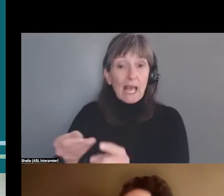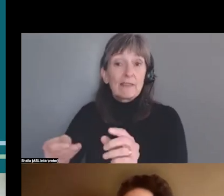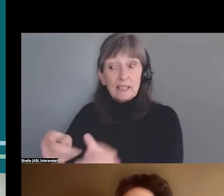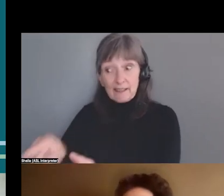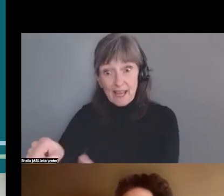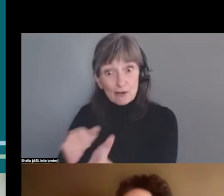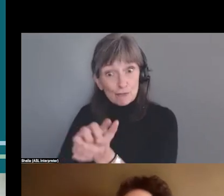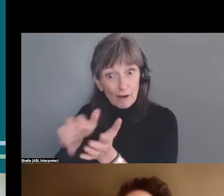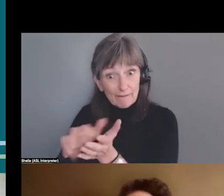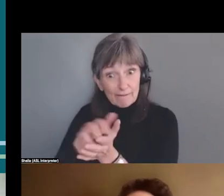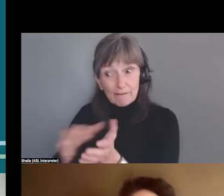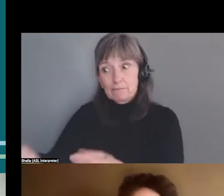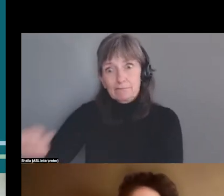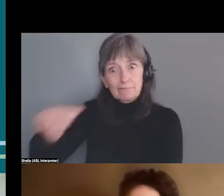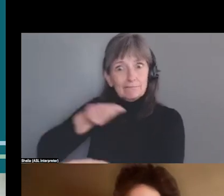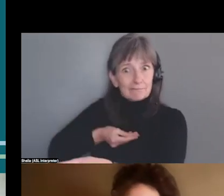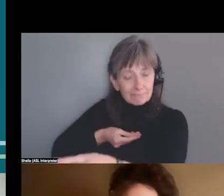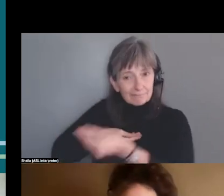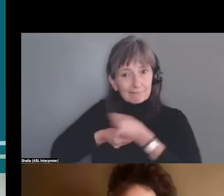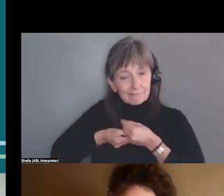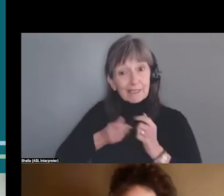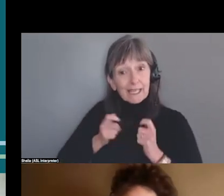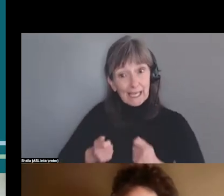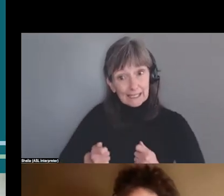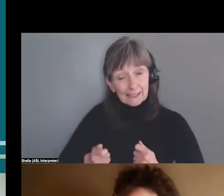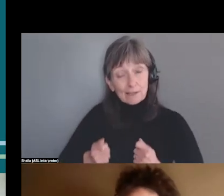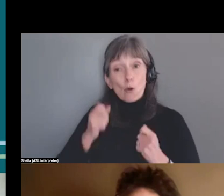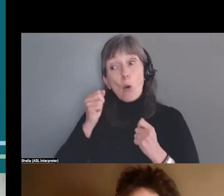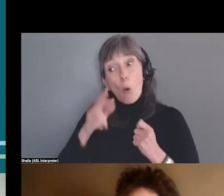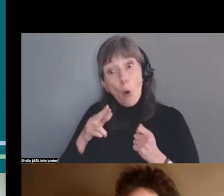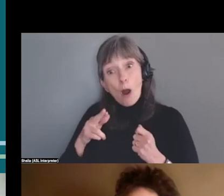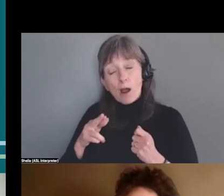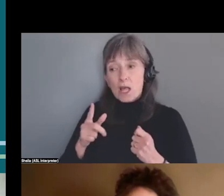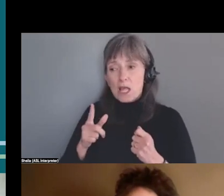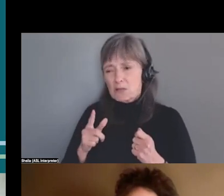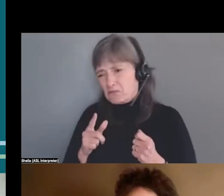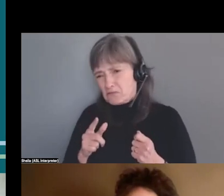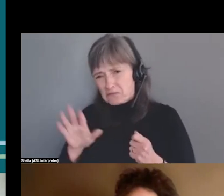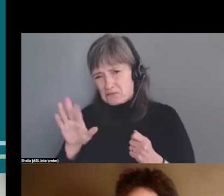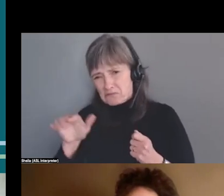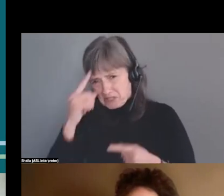improving it, or bringing it back to discussion. Often they start disagreeing and then we have a